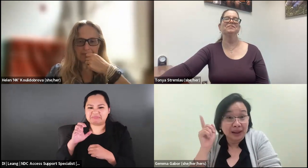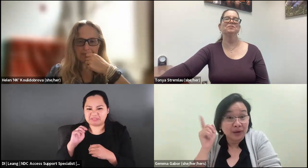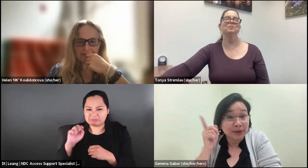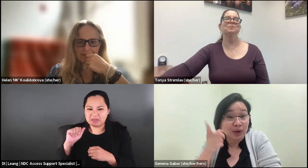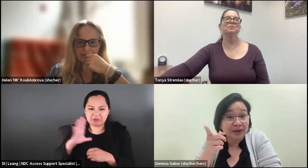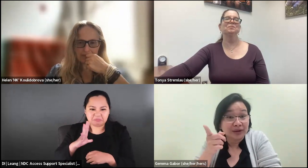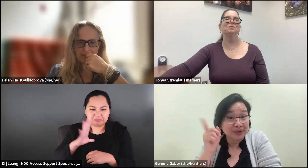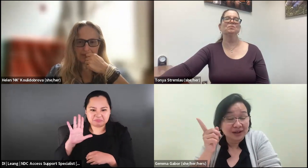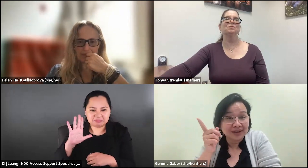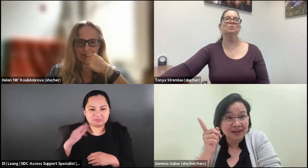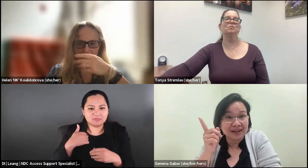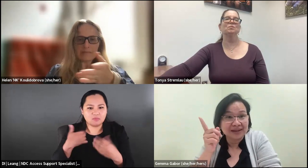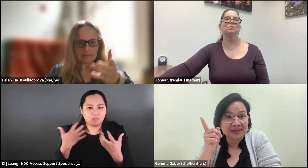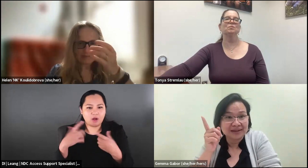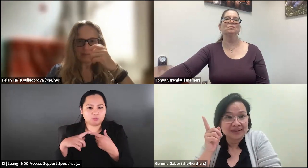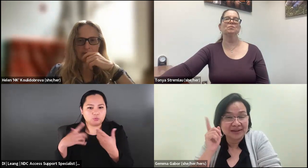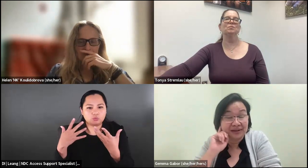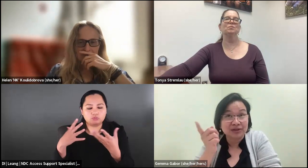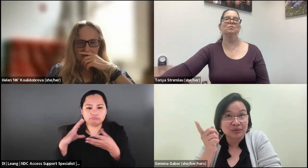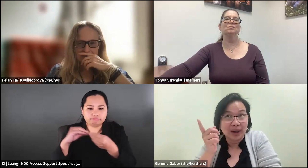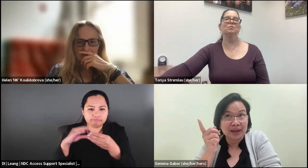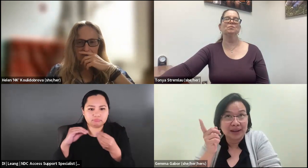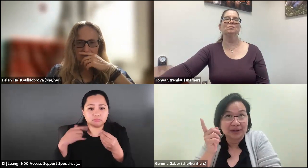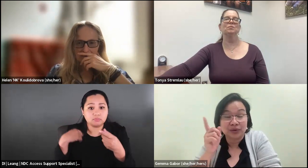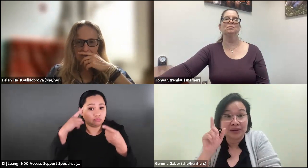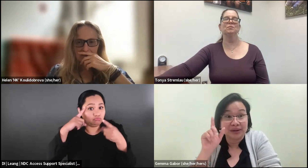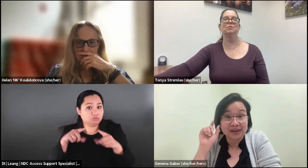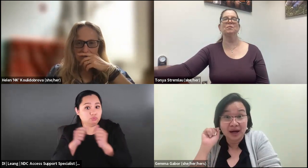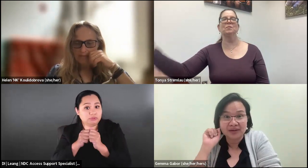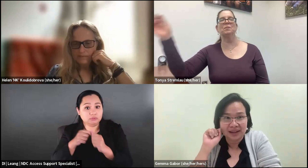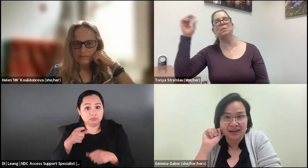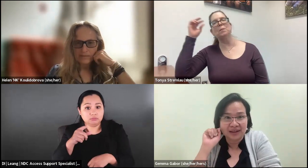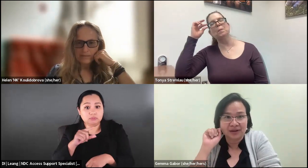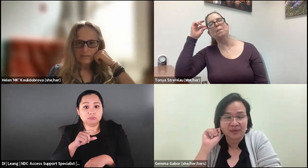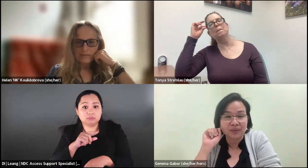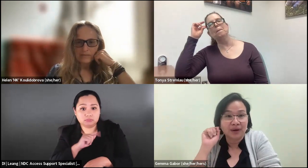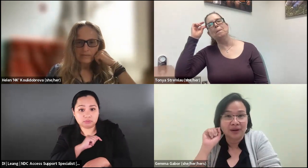I would like to agree with Tonya. That is the reason why, actually, Gallaudet here, we